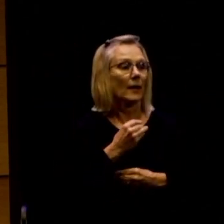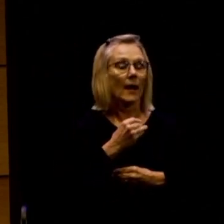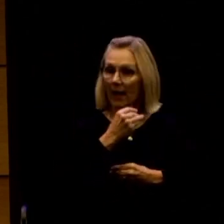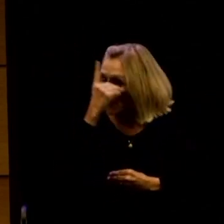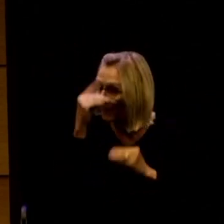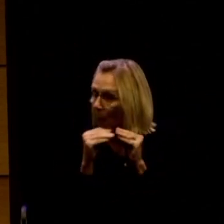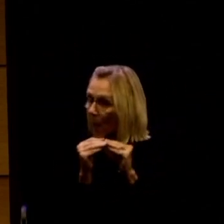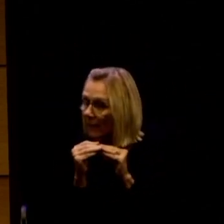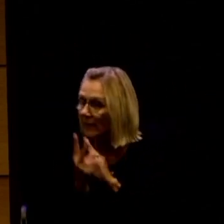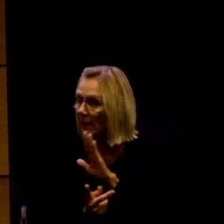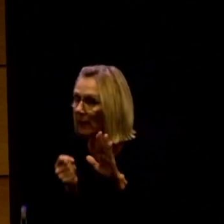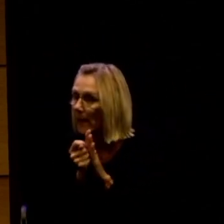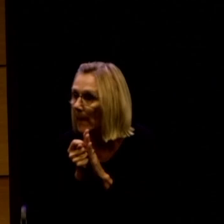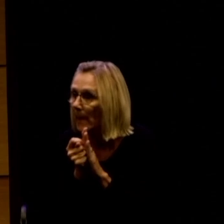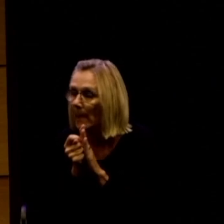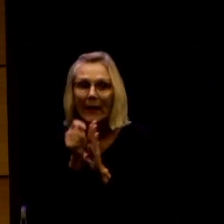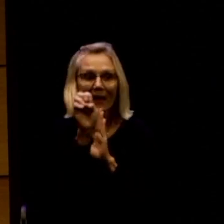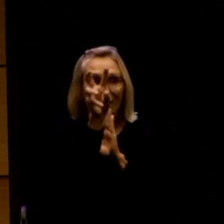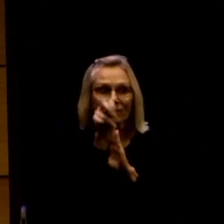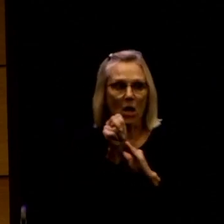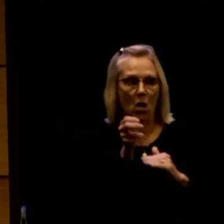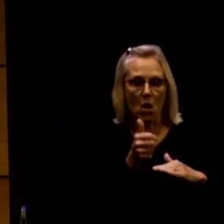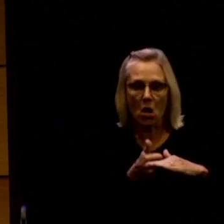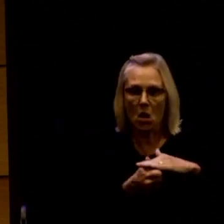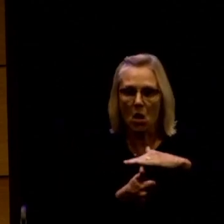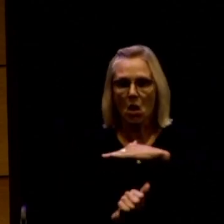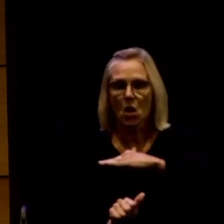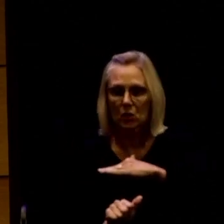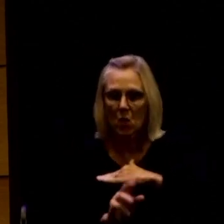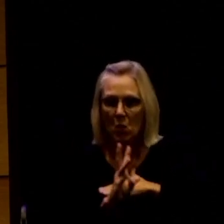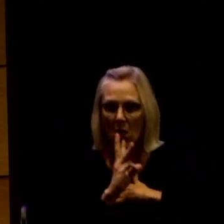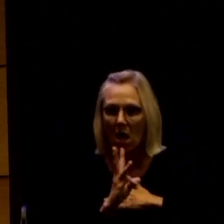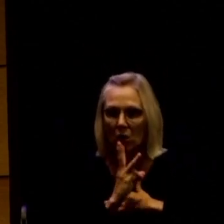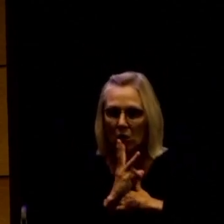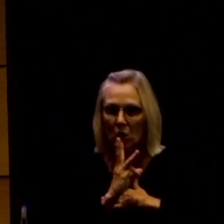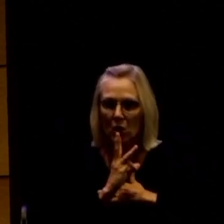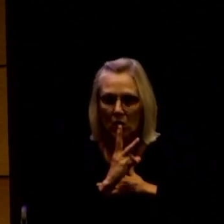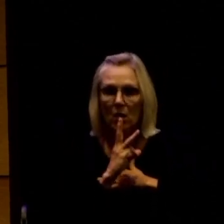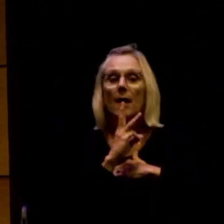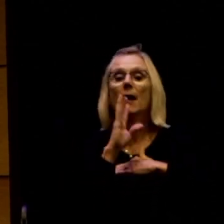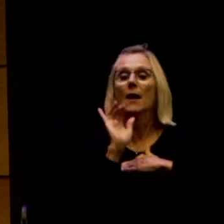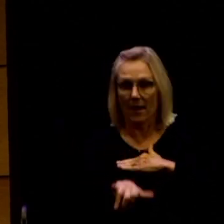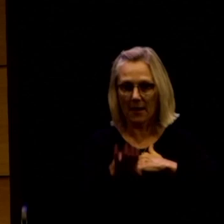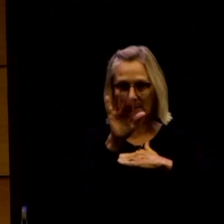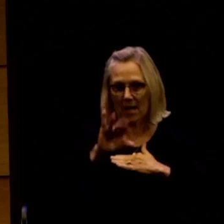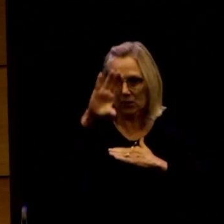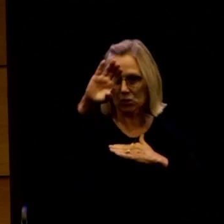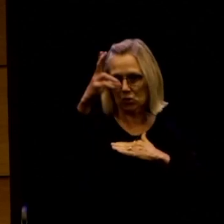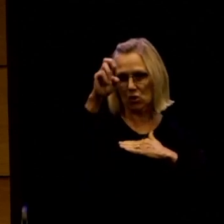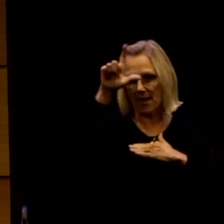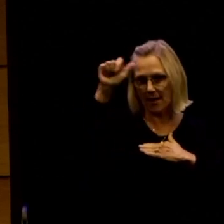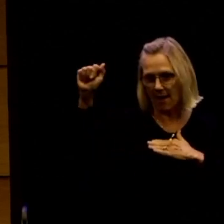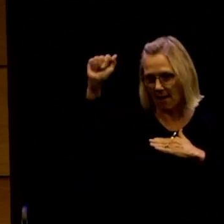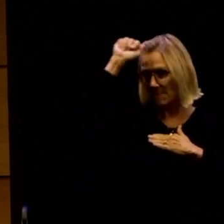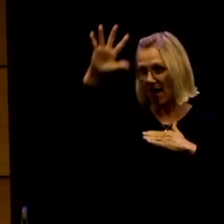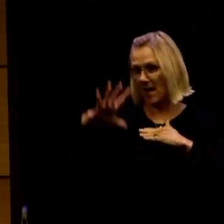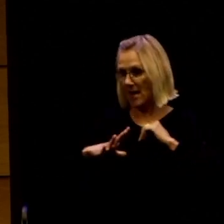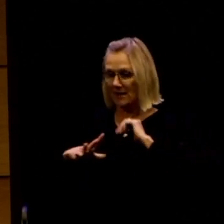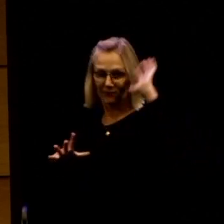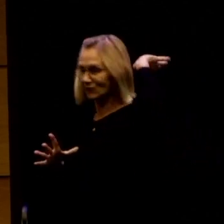We have one more video, and this one is underwater, by Chellaman.